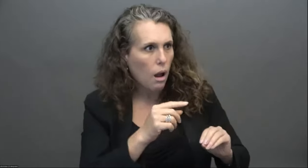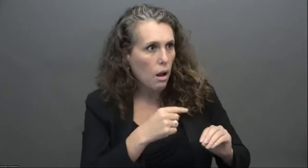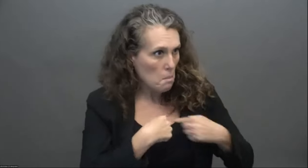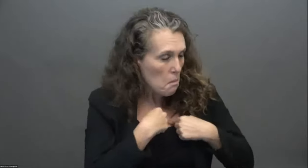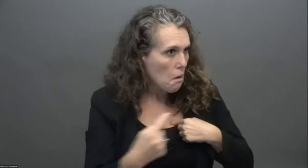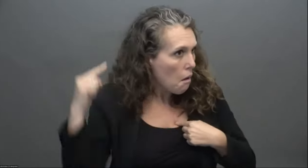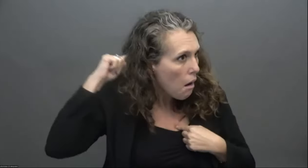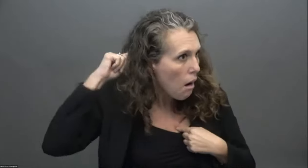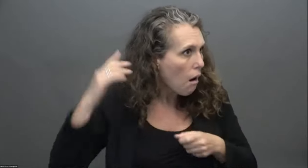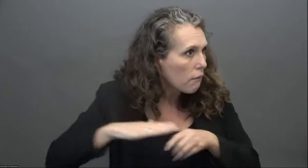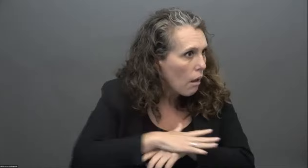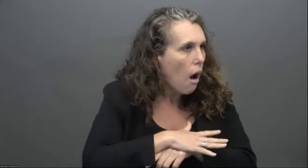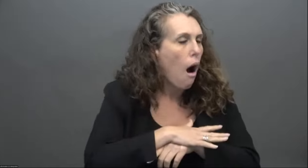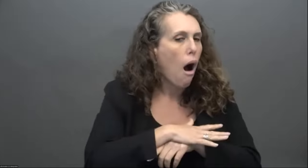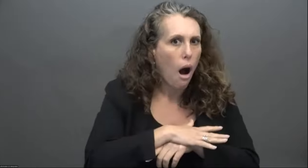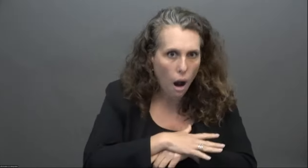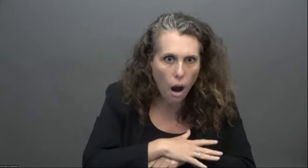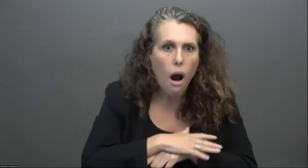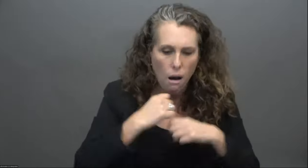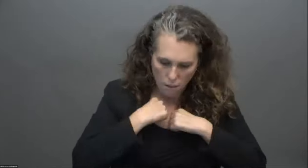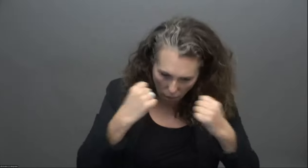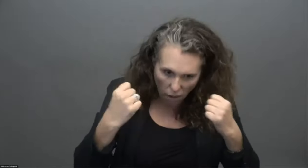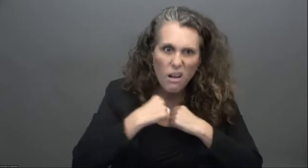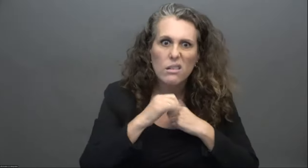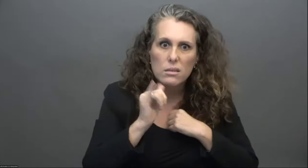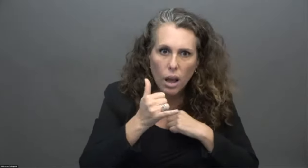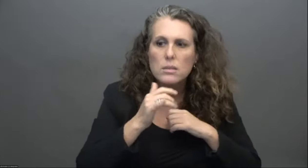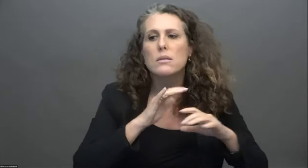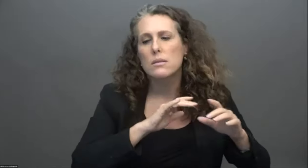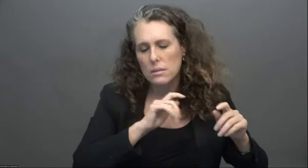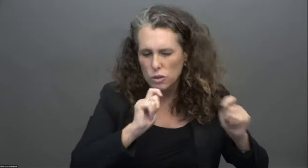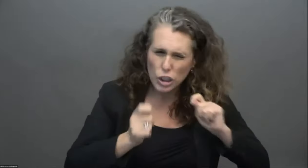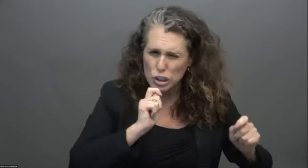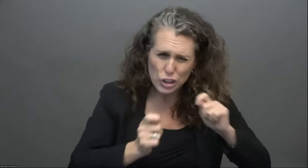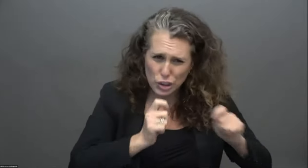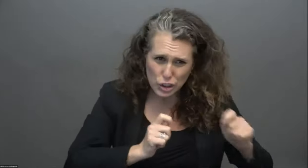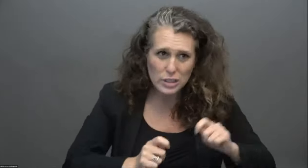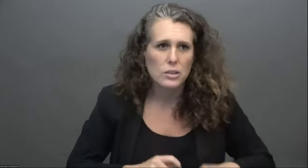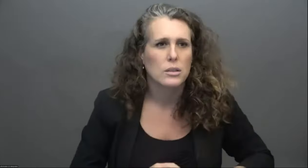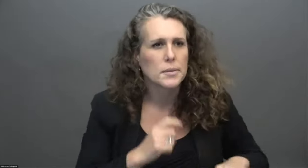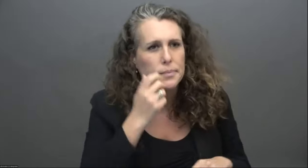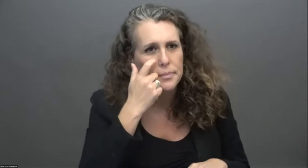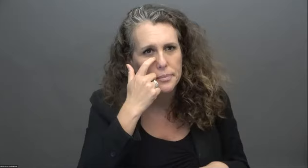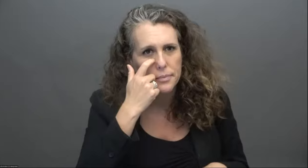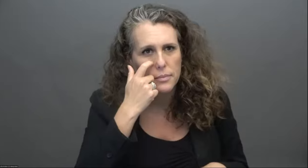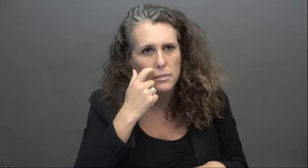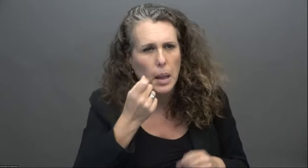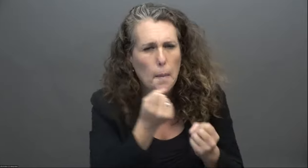staff, the employees who are curious who are engaged inquisitive and really pointing out